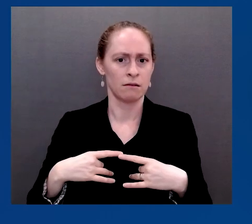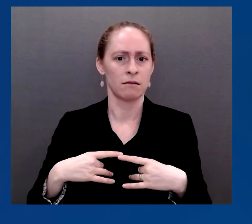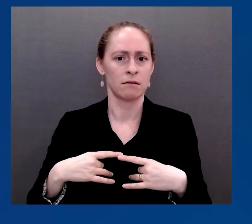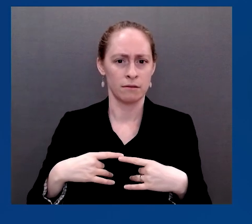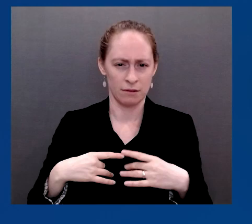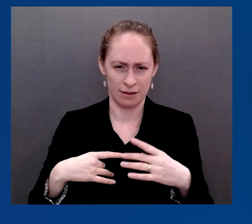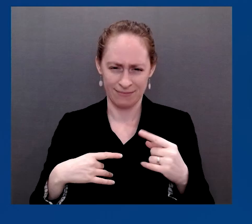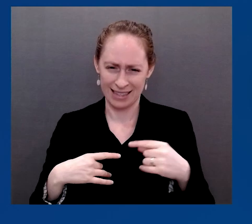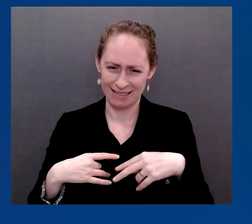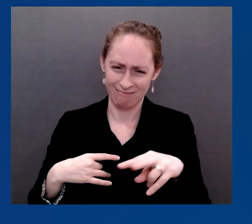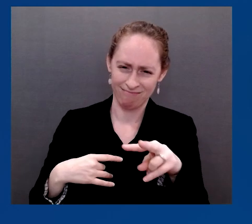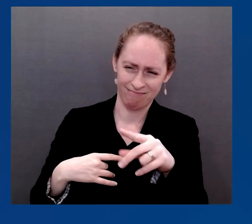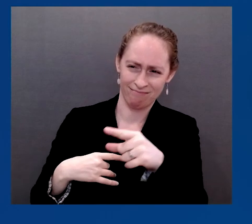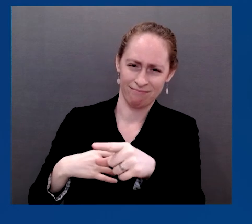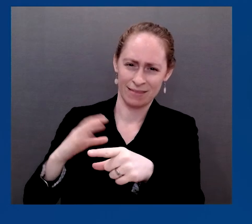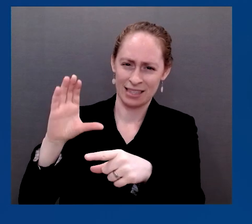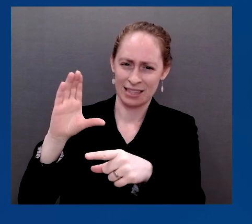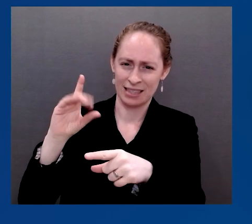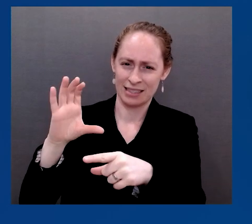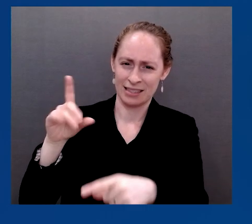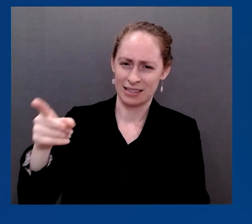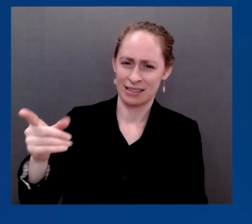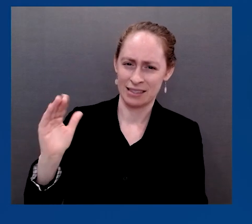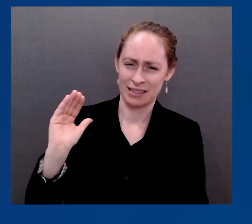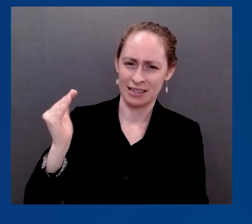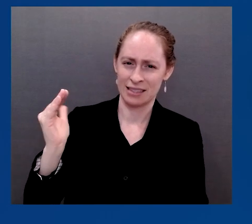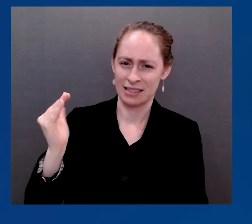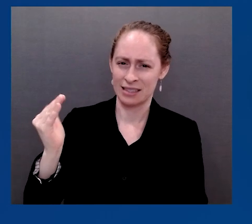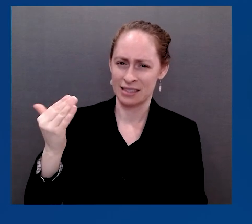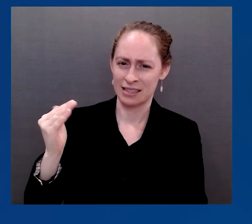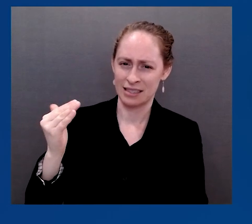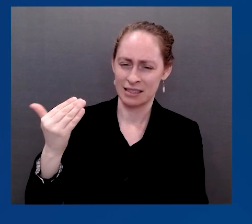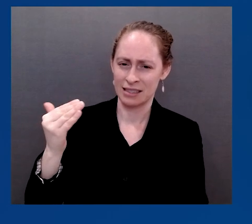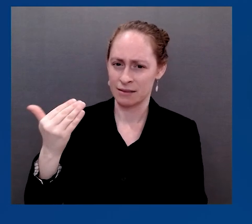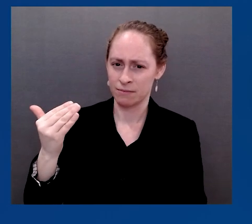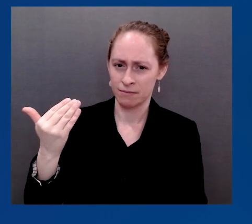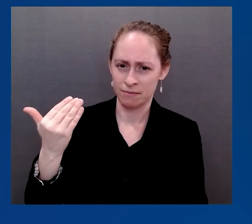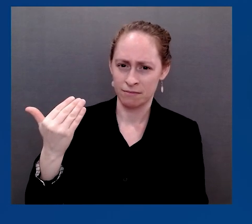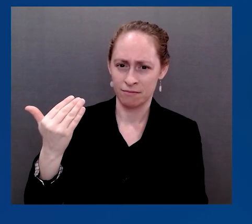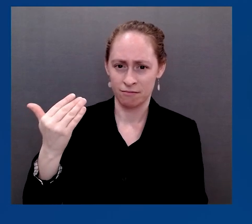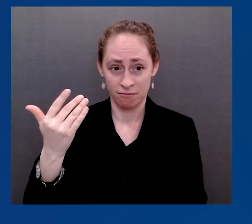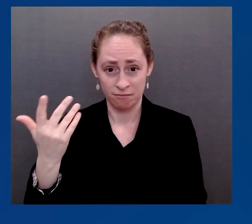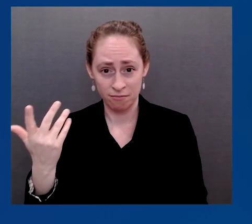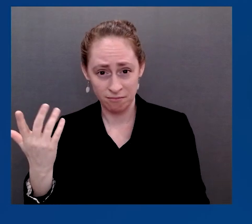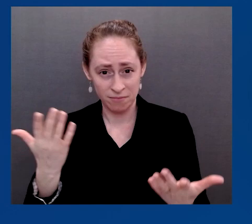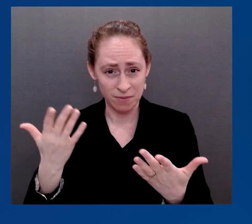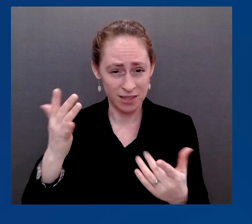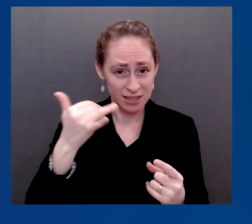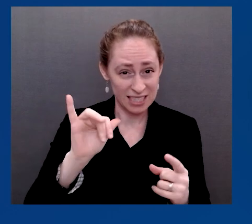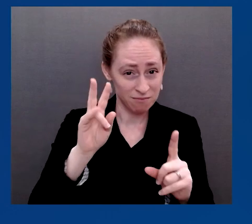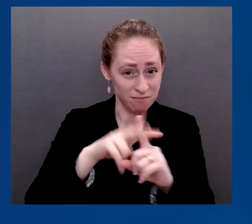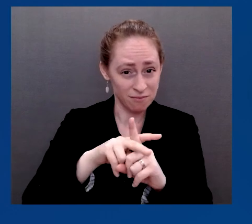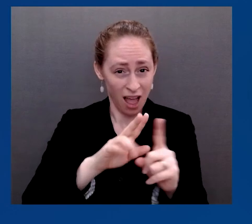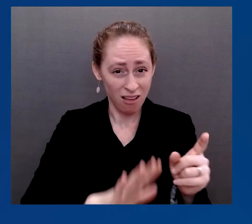So is that still the recommendation? And furthermore, you've also recommended that there be universal masking in schools.